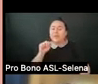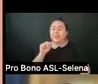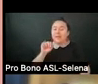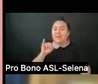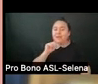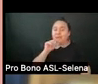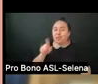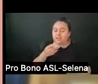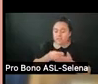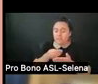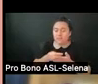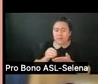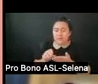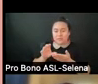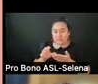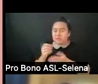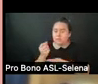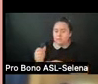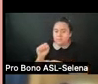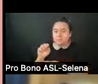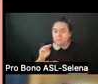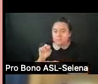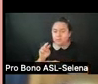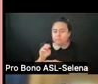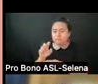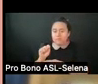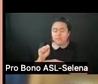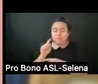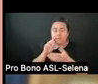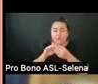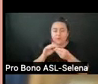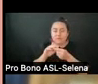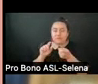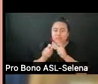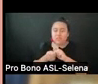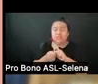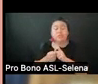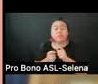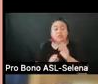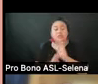It is a movement aimed at narrative change through building power, community and increasing